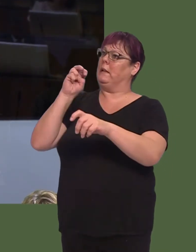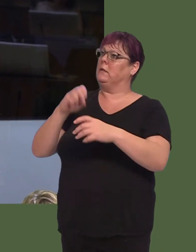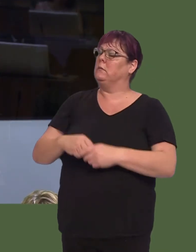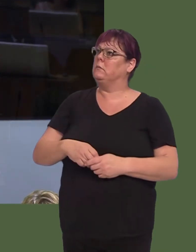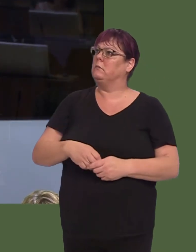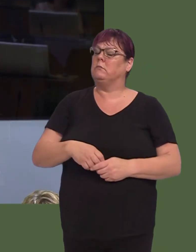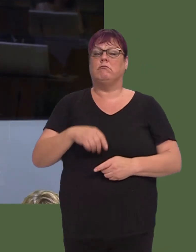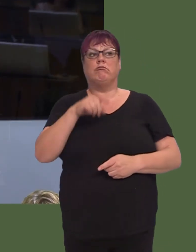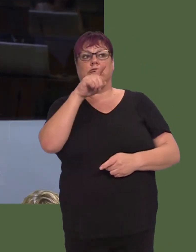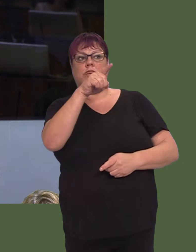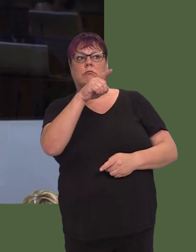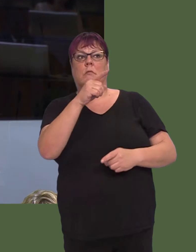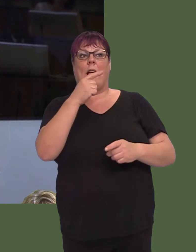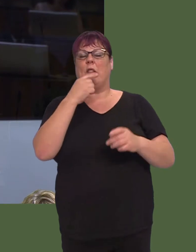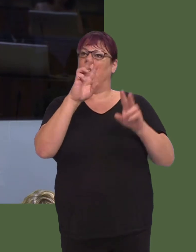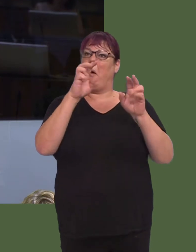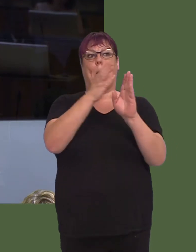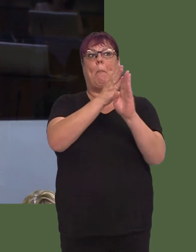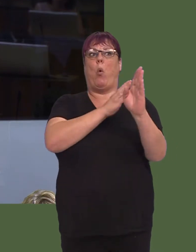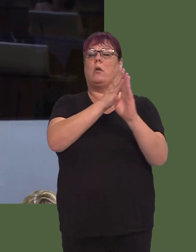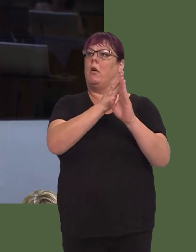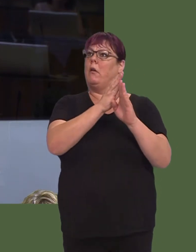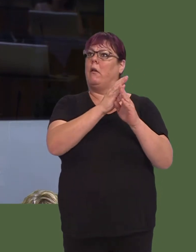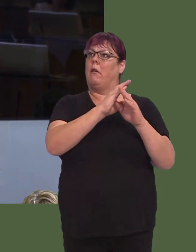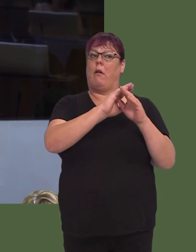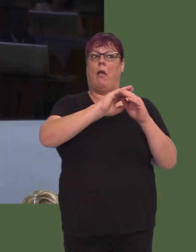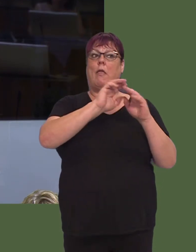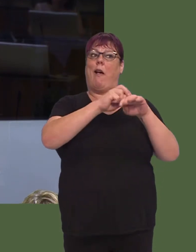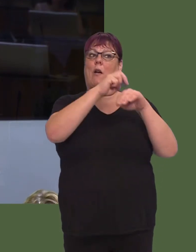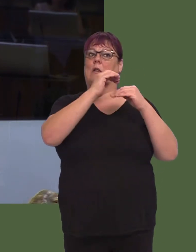Doesn't the European Commission proposing a border of any sort in the Irish sea act